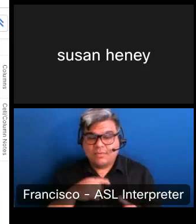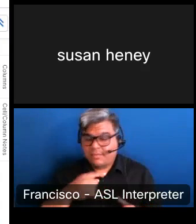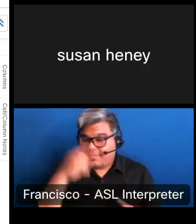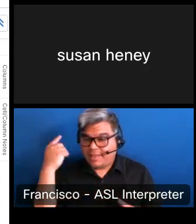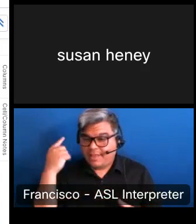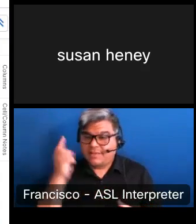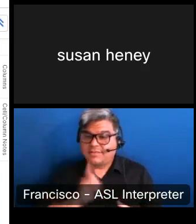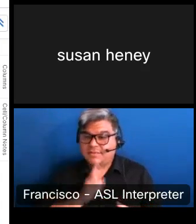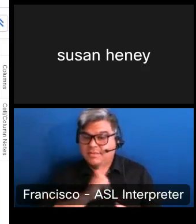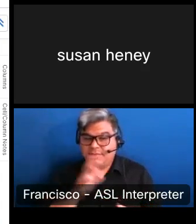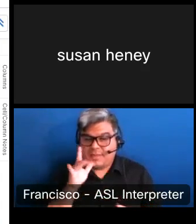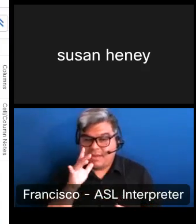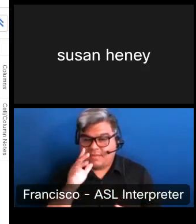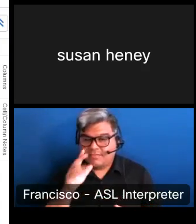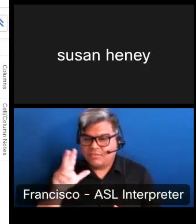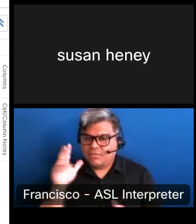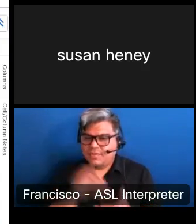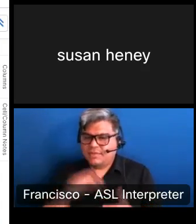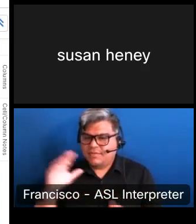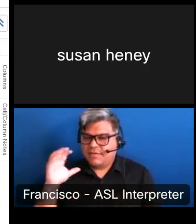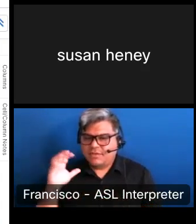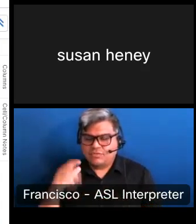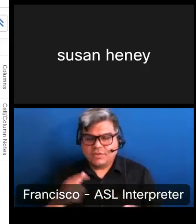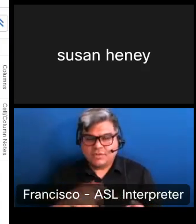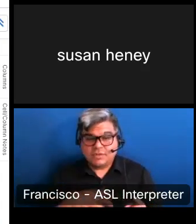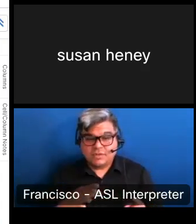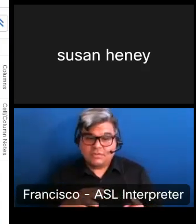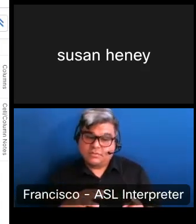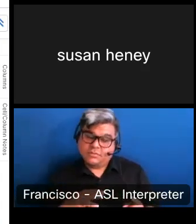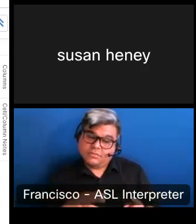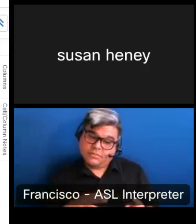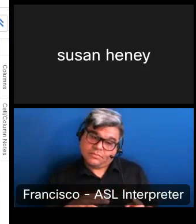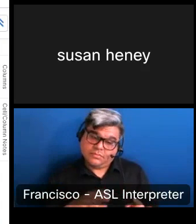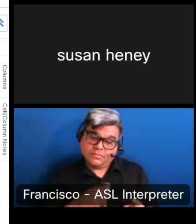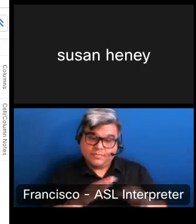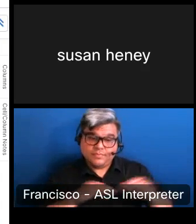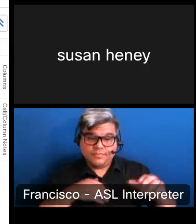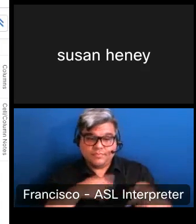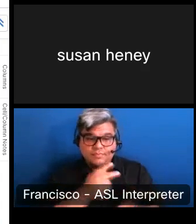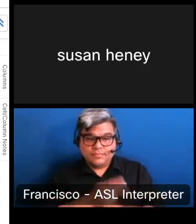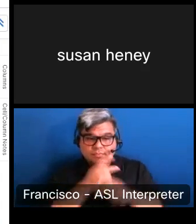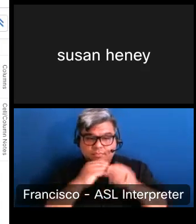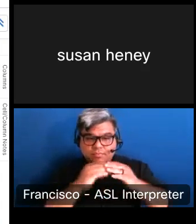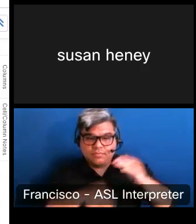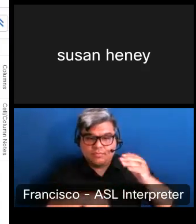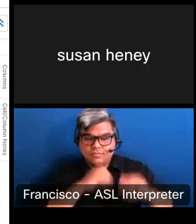35,000. The children that they're raising under five years and the children that they are raising